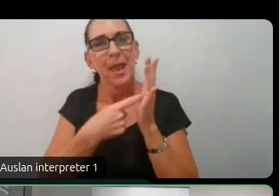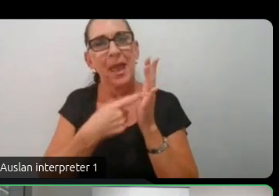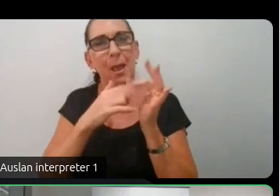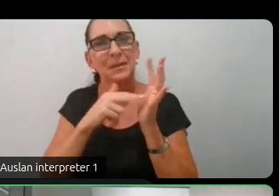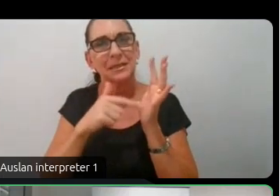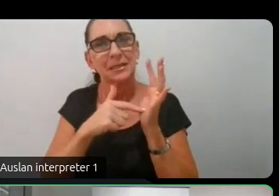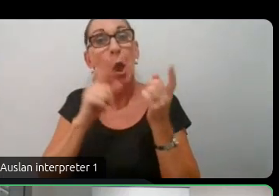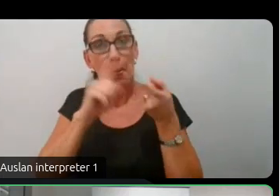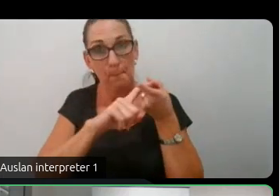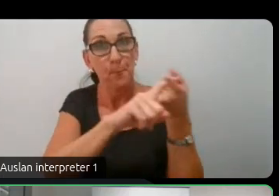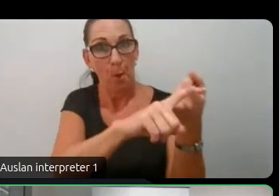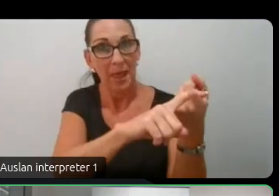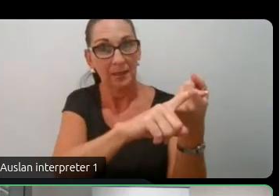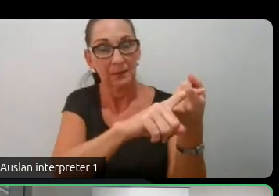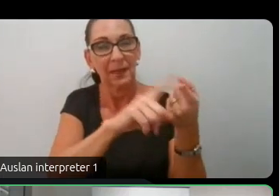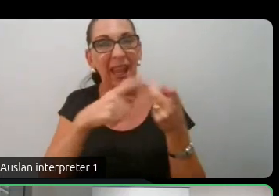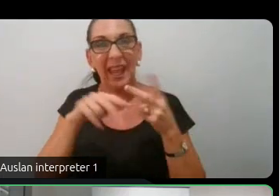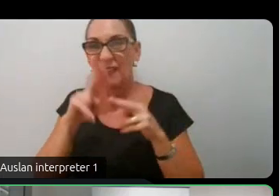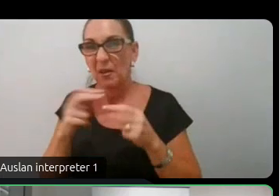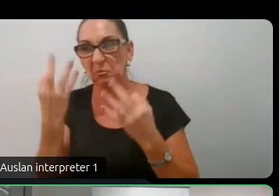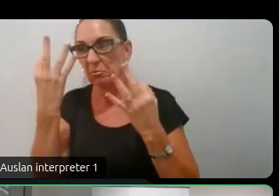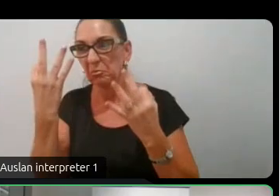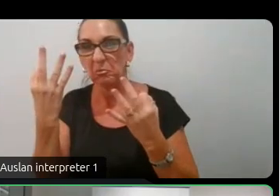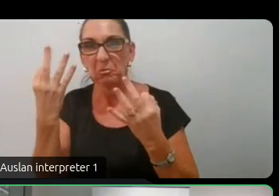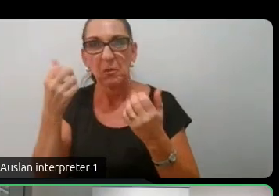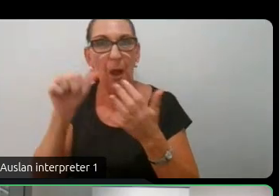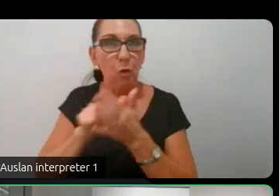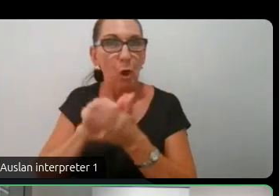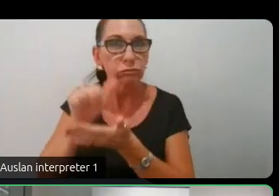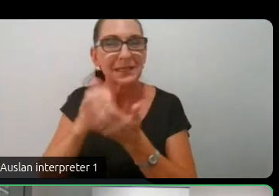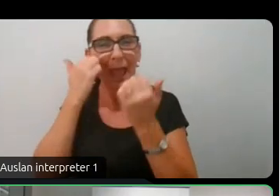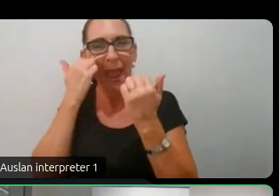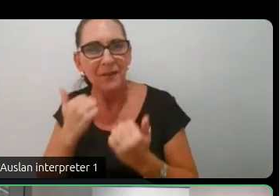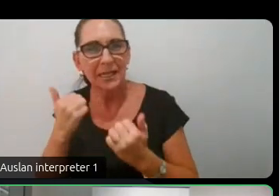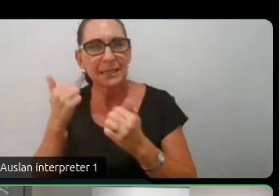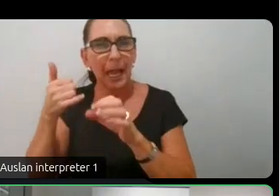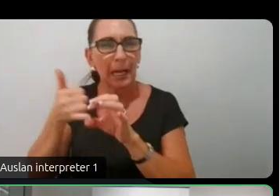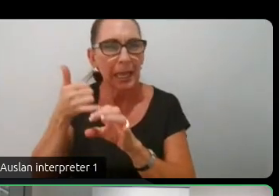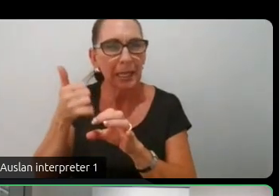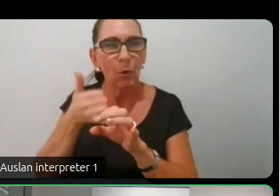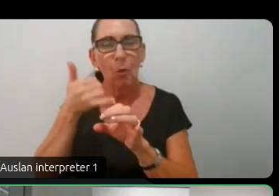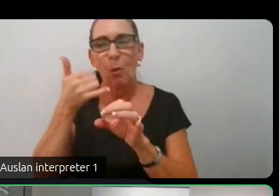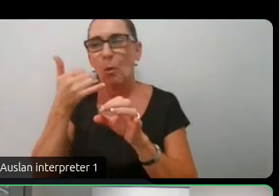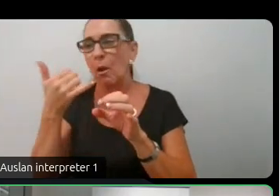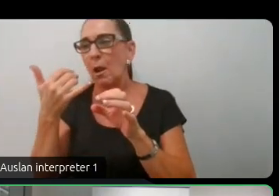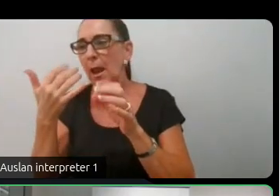known, available, and appropriate evidence-based clinical, medical, or other treatments that would